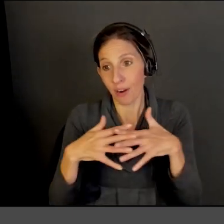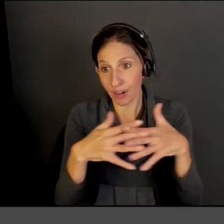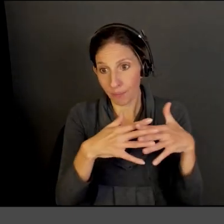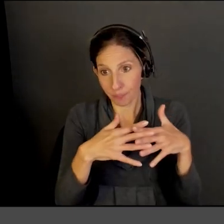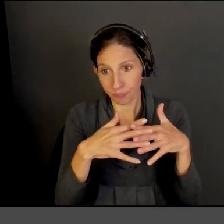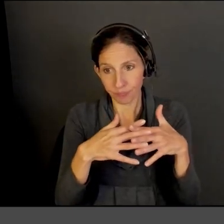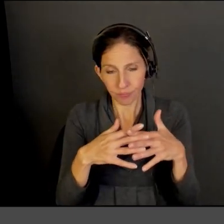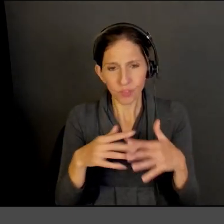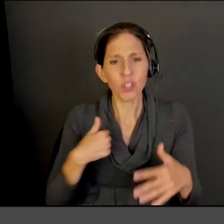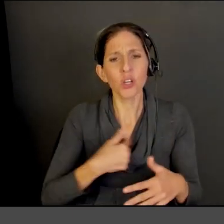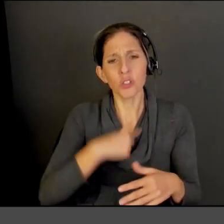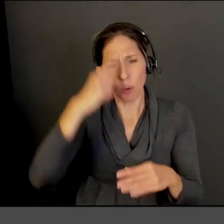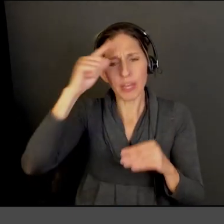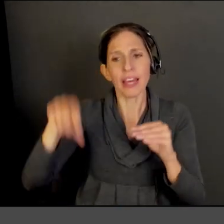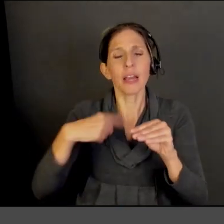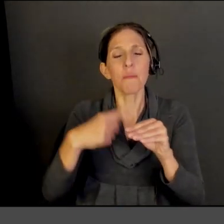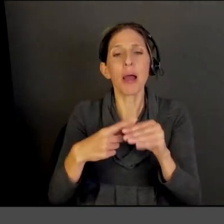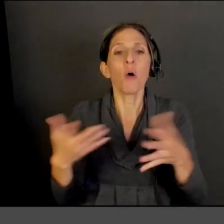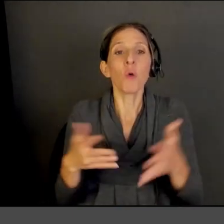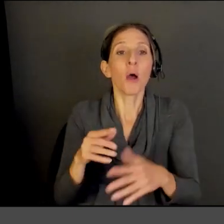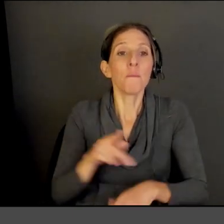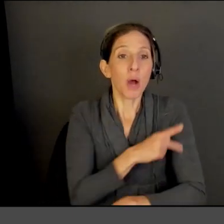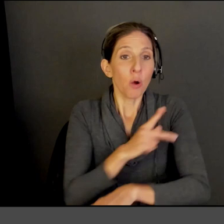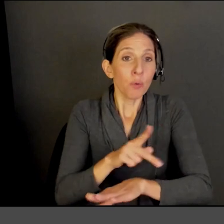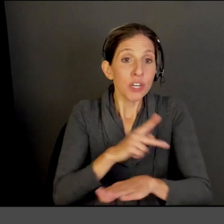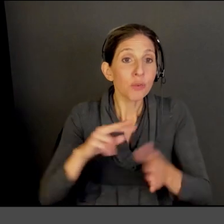AND WHAT IT CAN MEAN BEING READ TODAY.